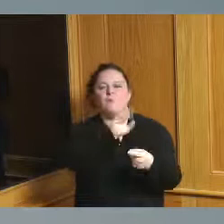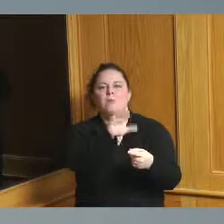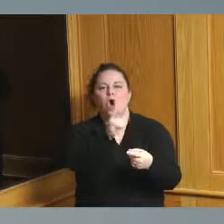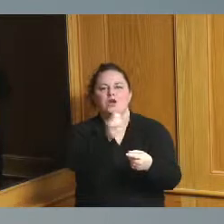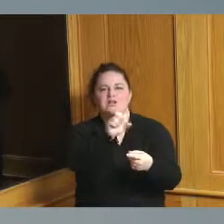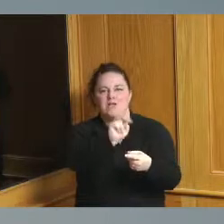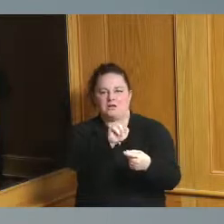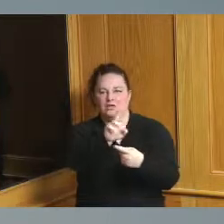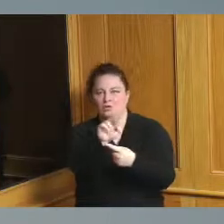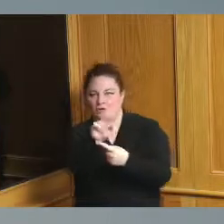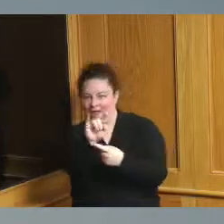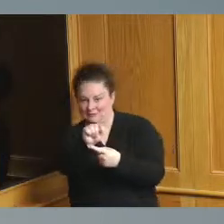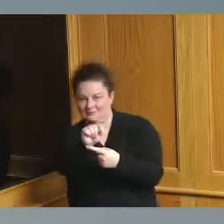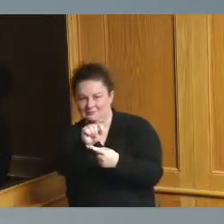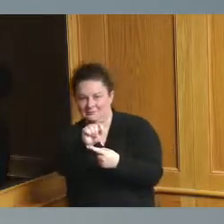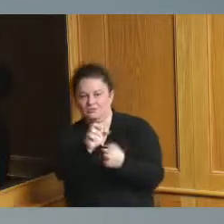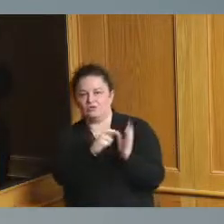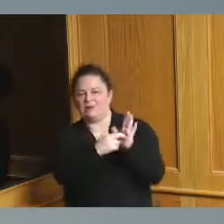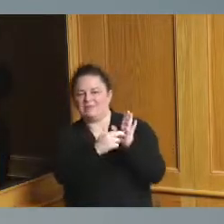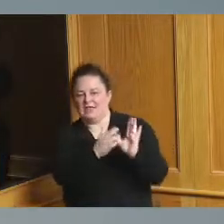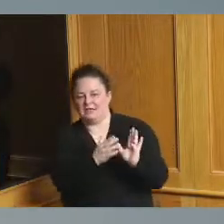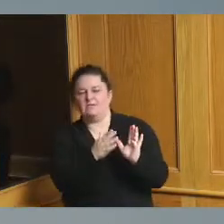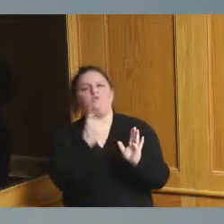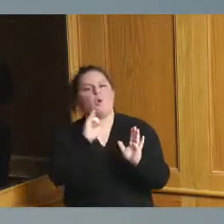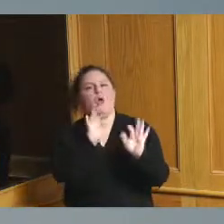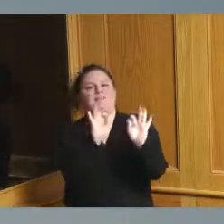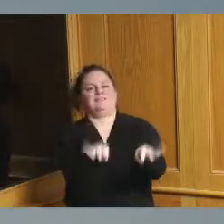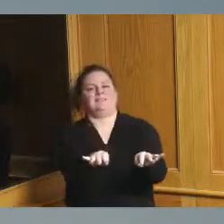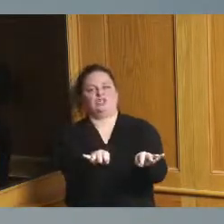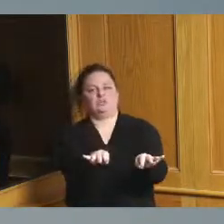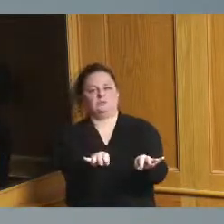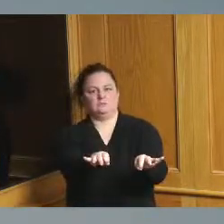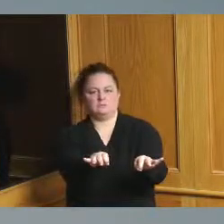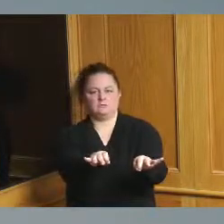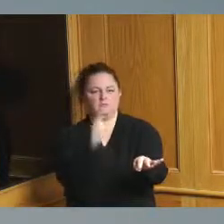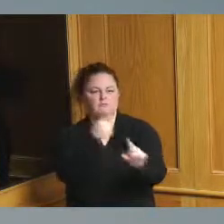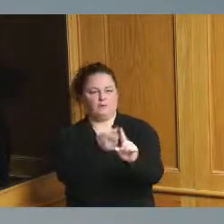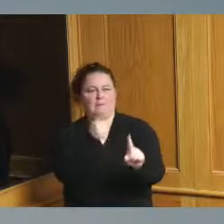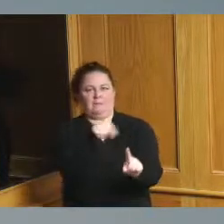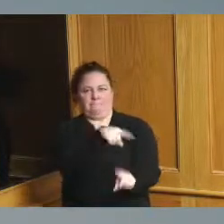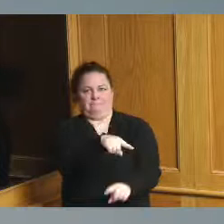and for a final determination to be made so that was the the process that was used